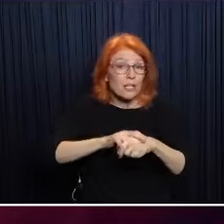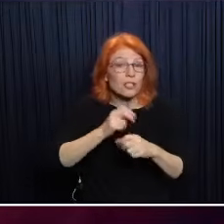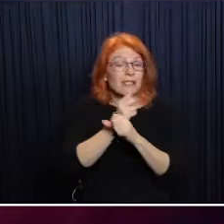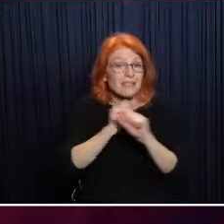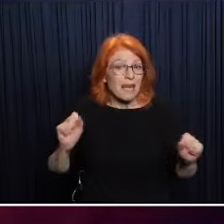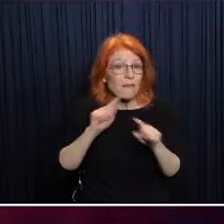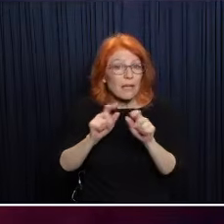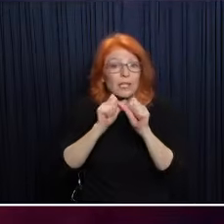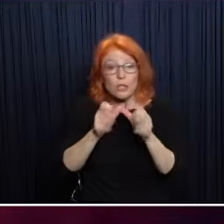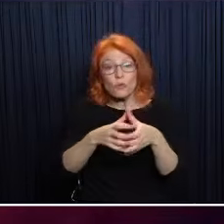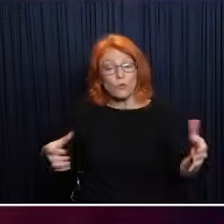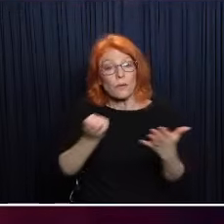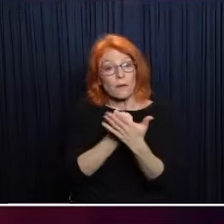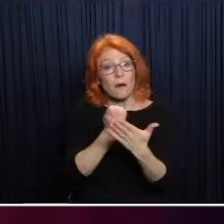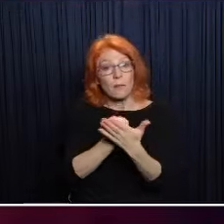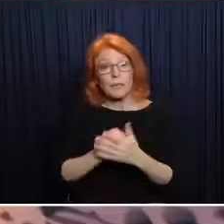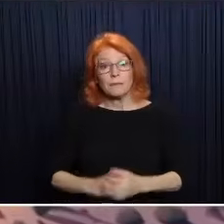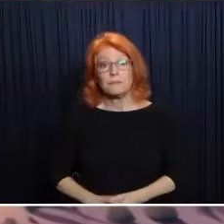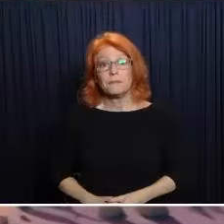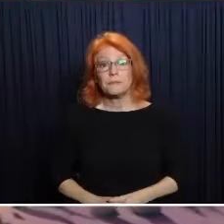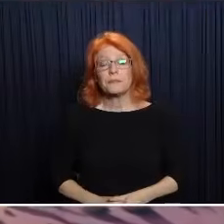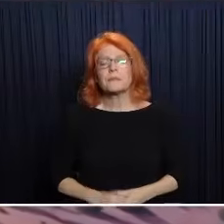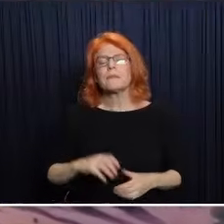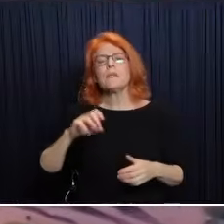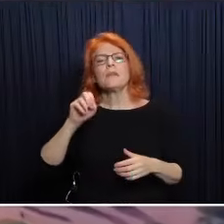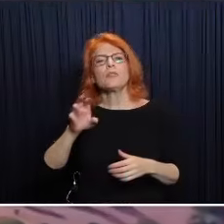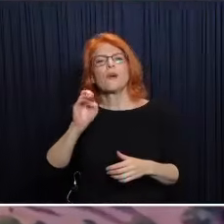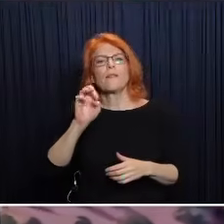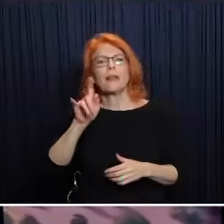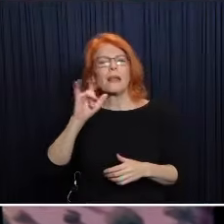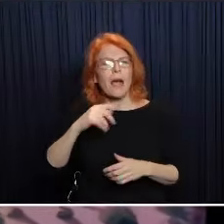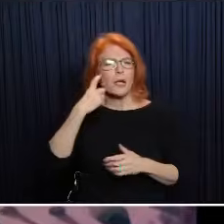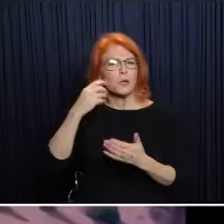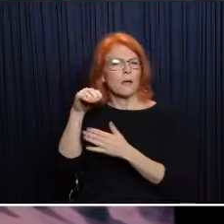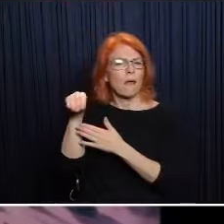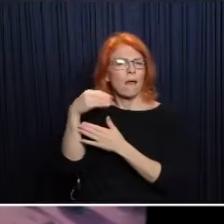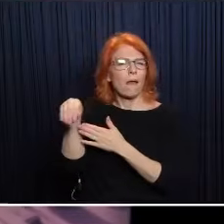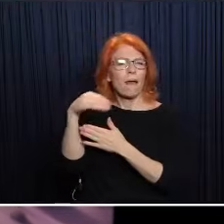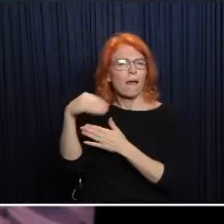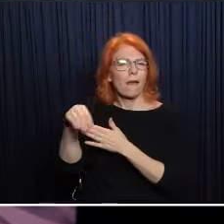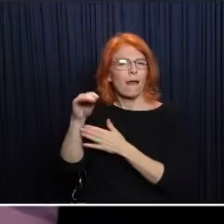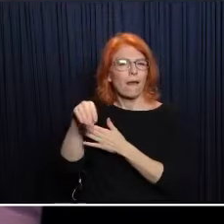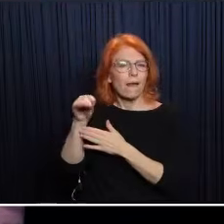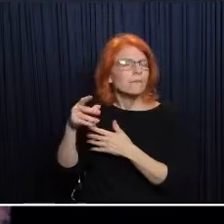IMMIGRATION POLICY COUPLED WITH BORDER SECURITY TO KEEP OUR NATION SAFE AND CONTINUALLY GROW